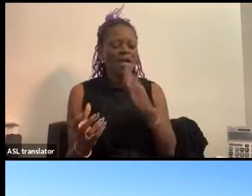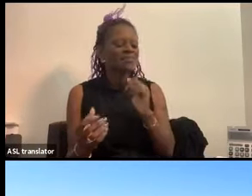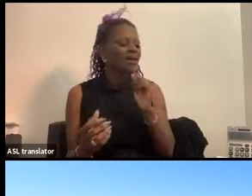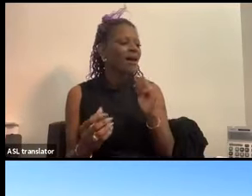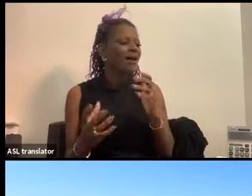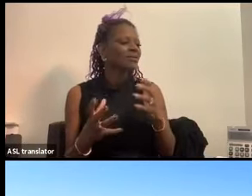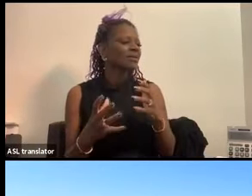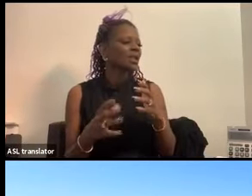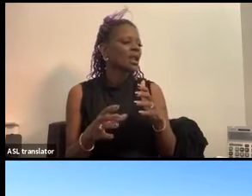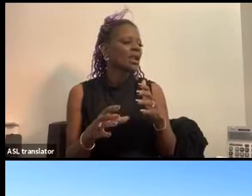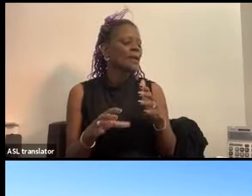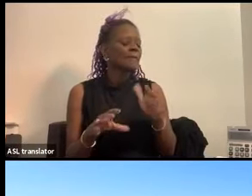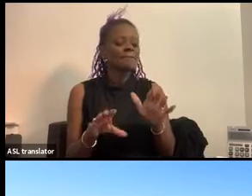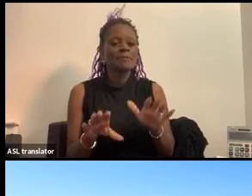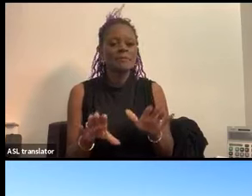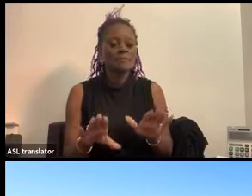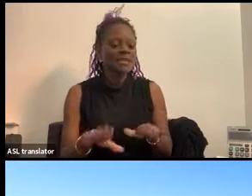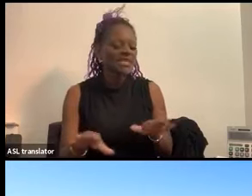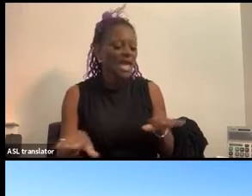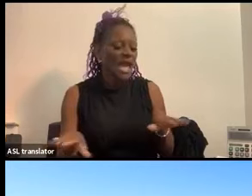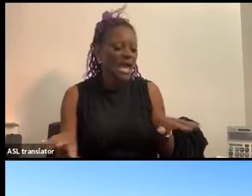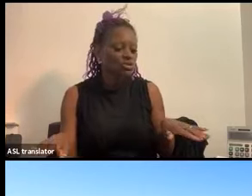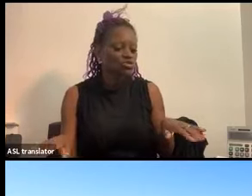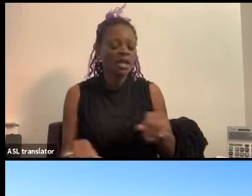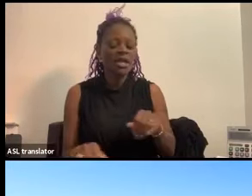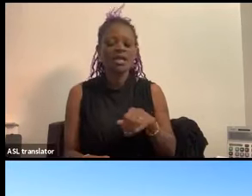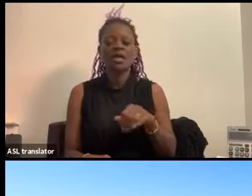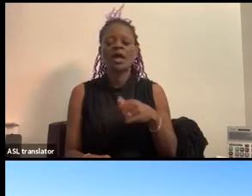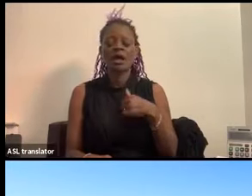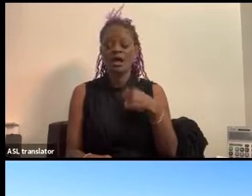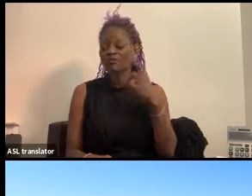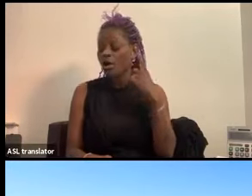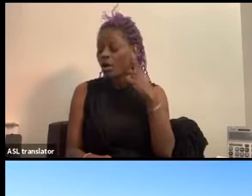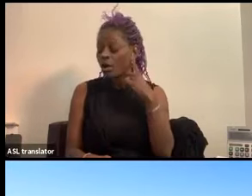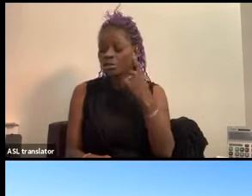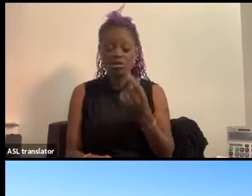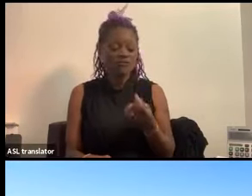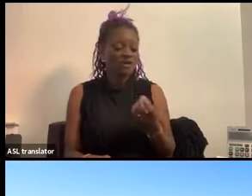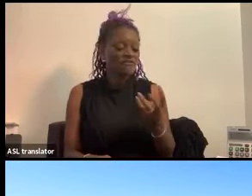I mean, I haven't seen one myself, but I've heard about a few. But they've been very mild and very rare.